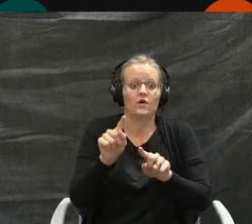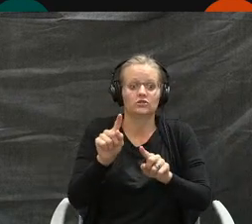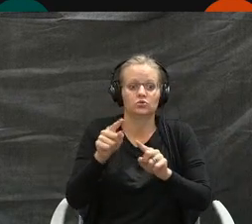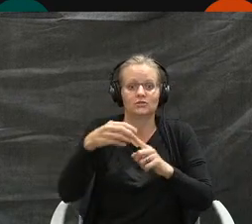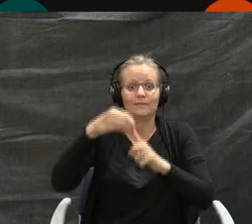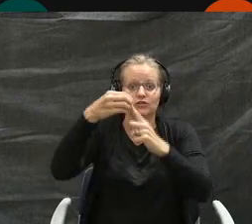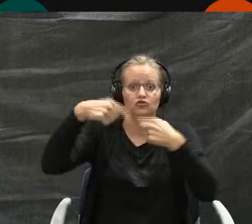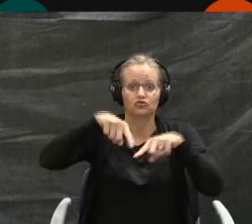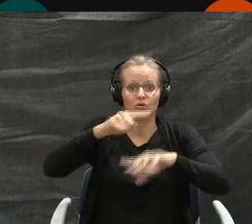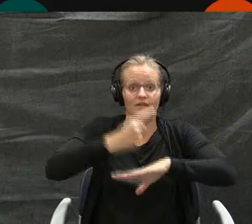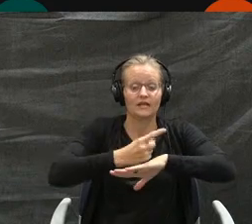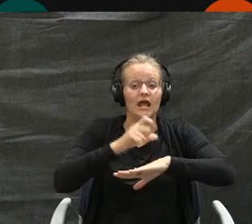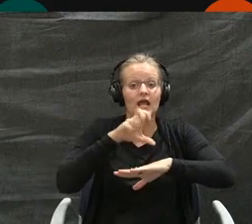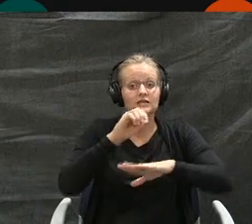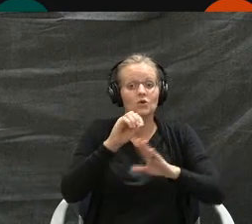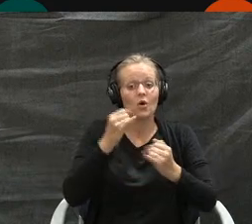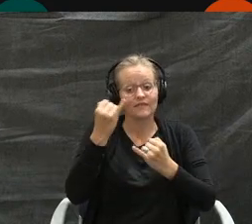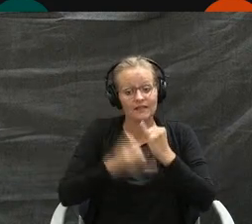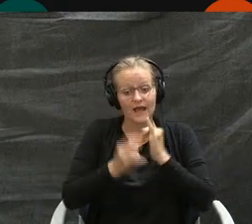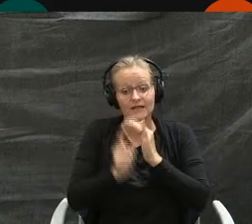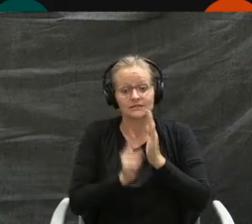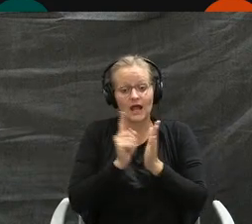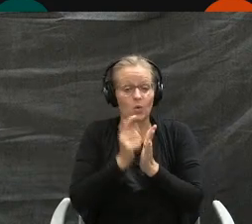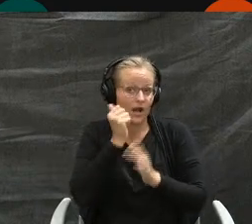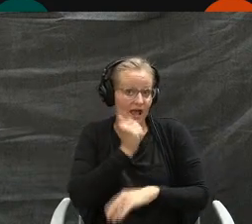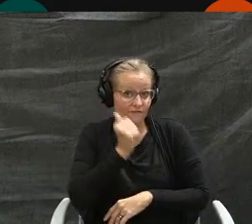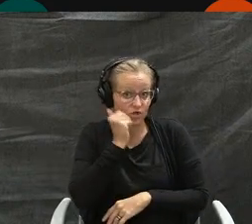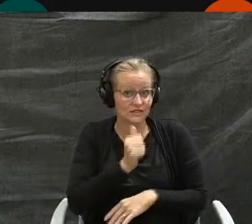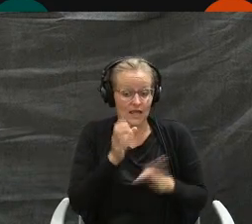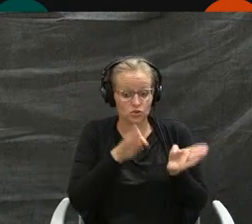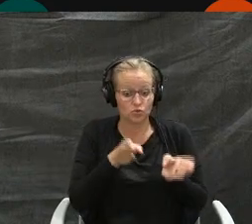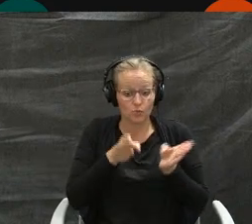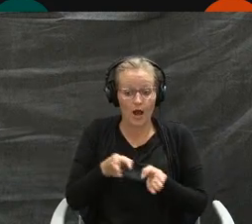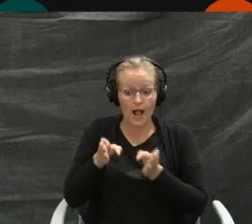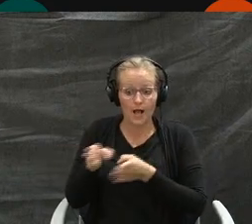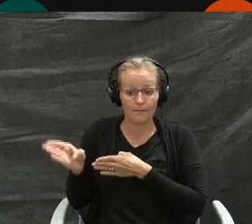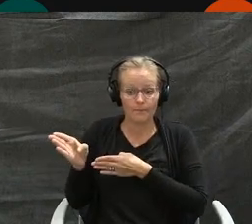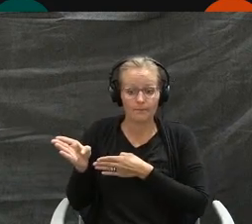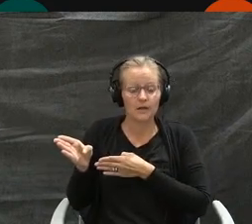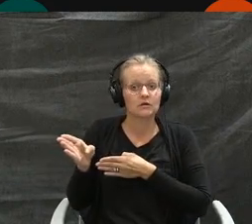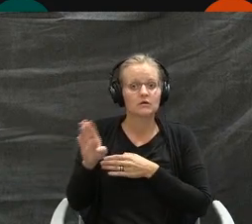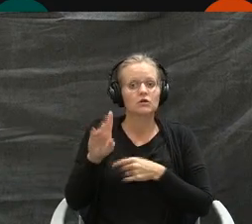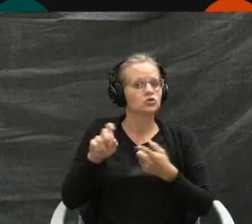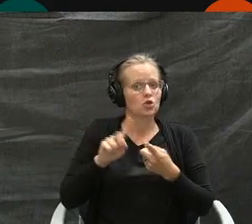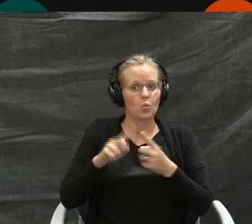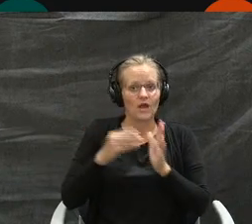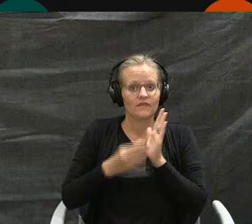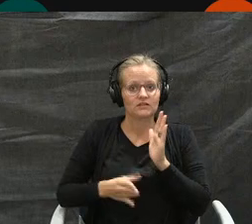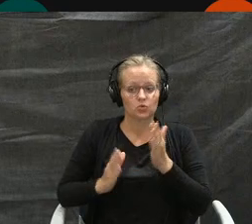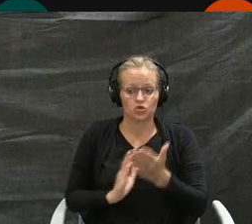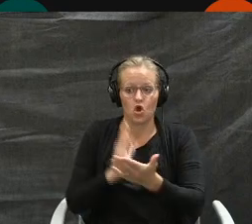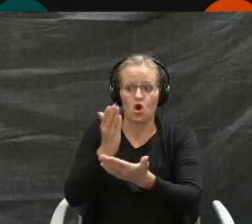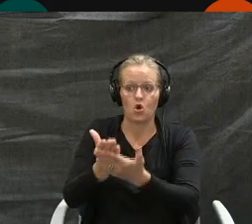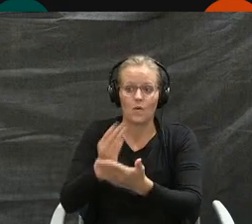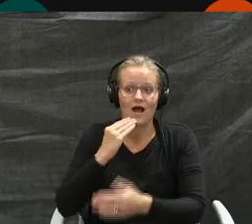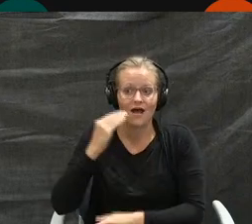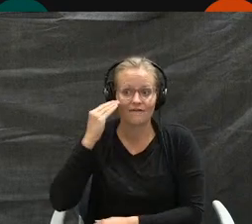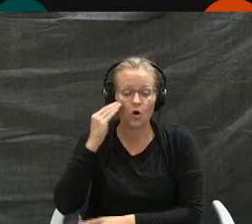having them last hour, the data prep by the time the students got home, there are special would already have been